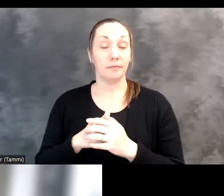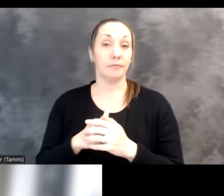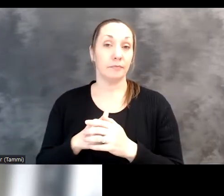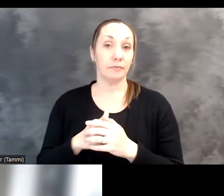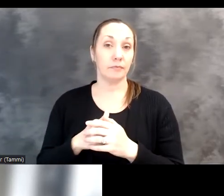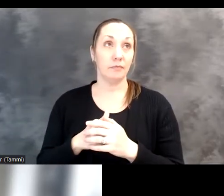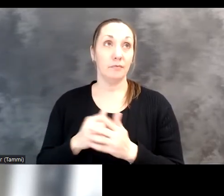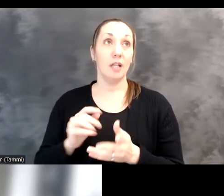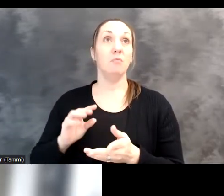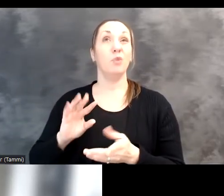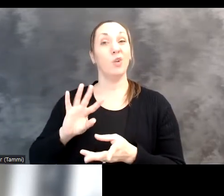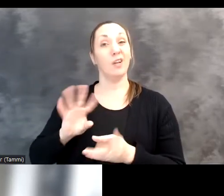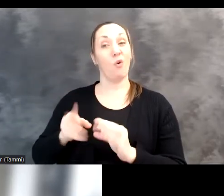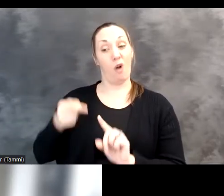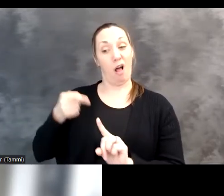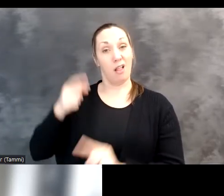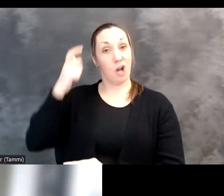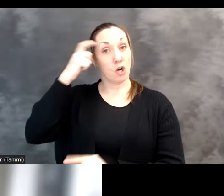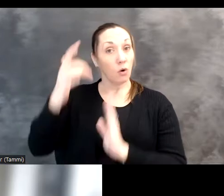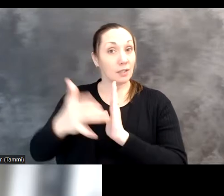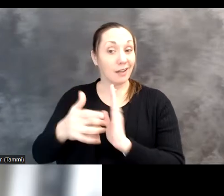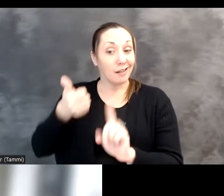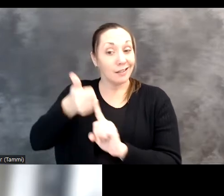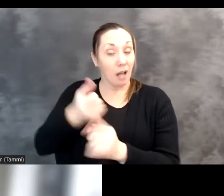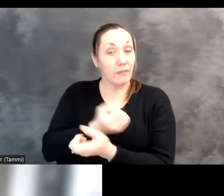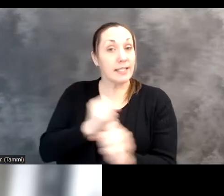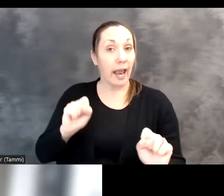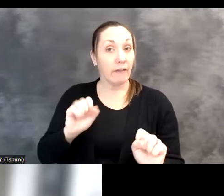held and I was very excited